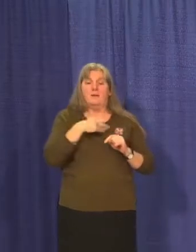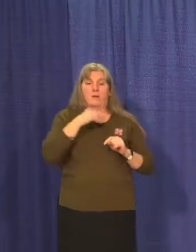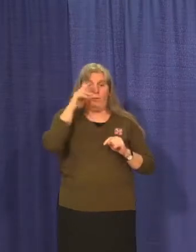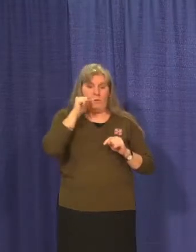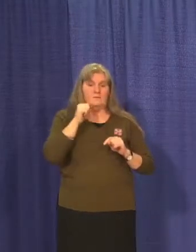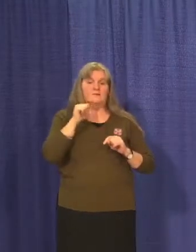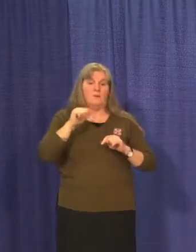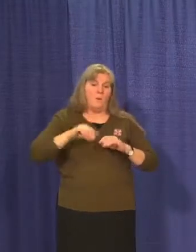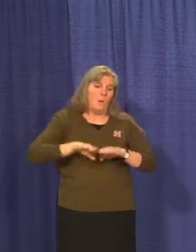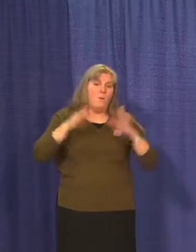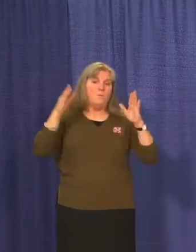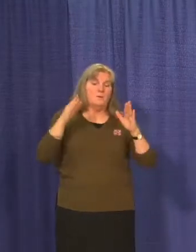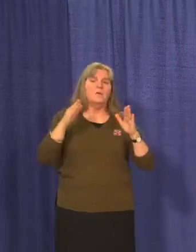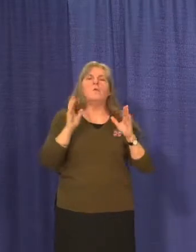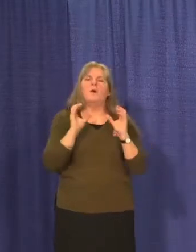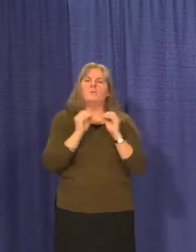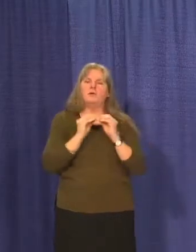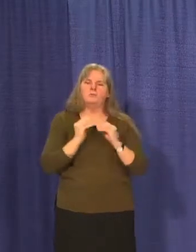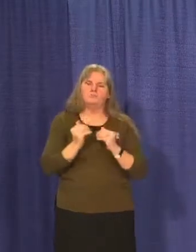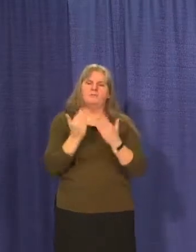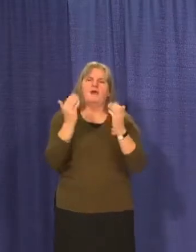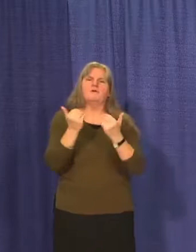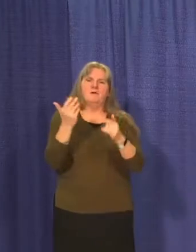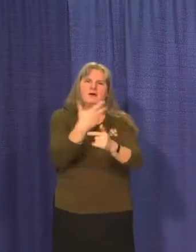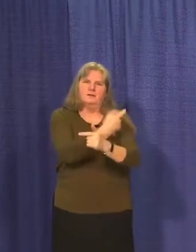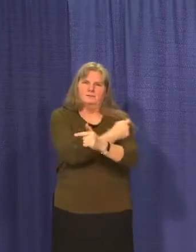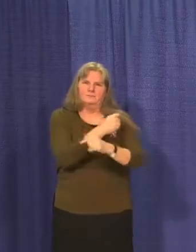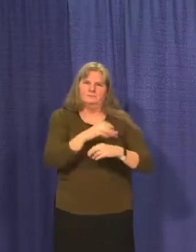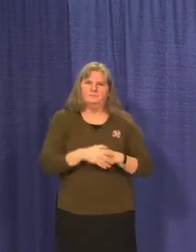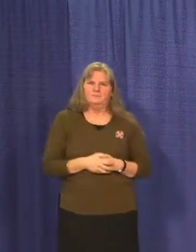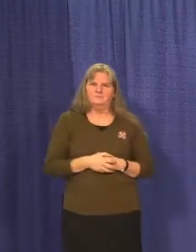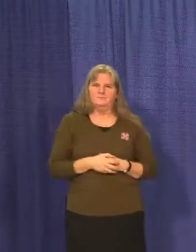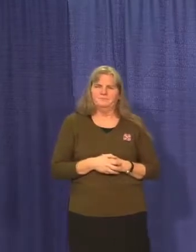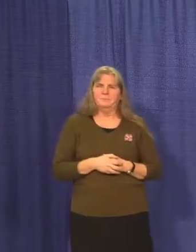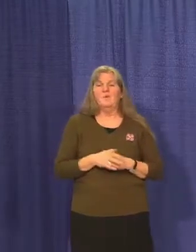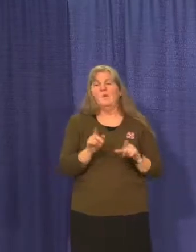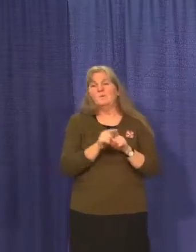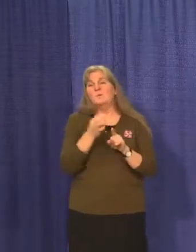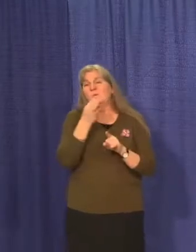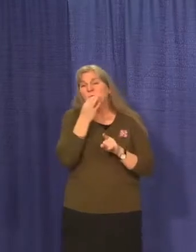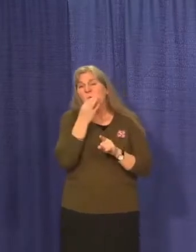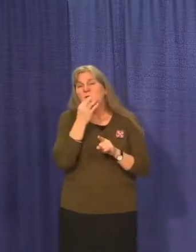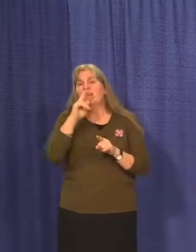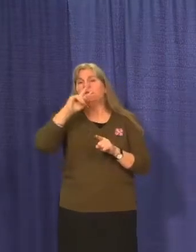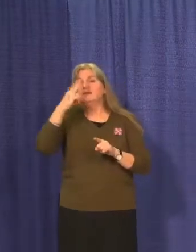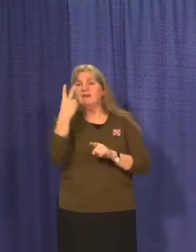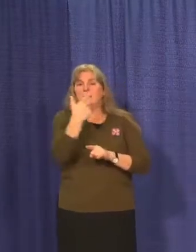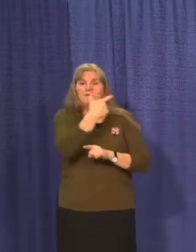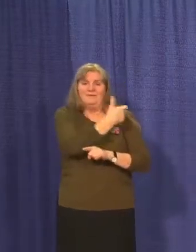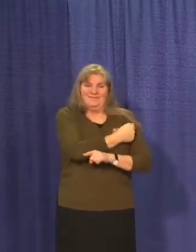supplies allow. Soon we will be starting second doses as well, so we are